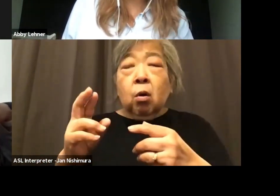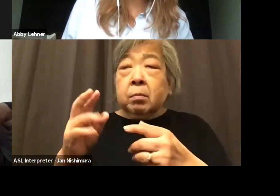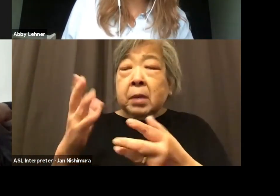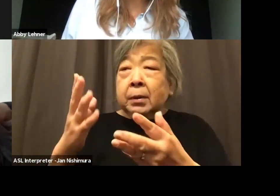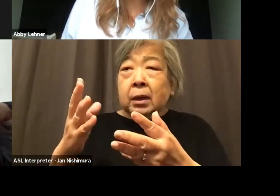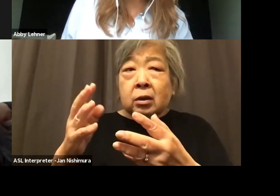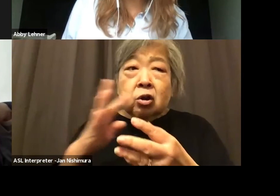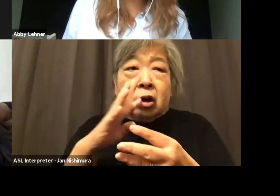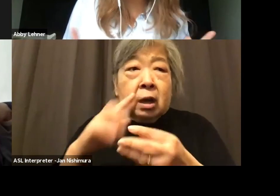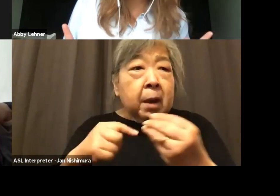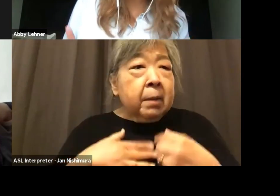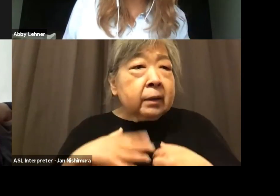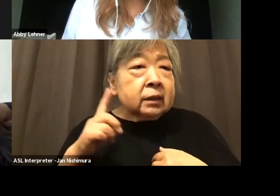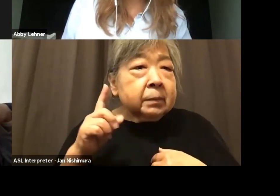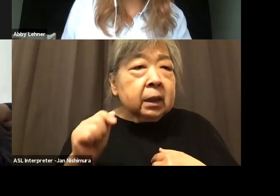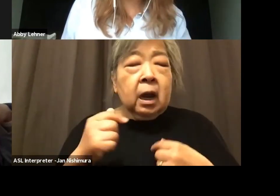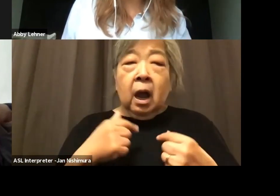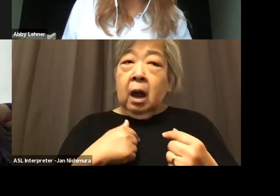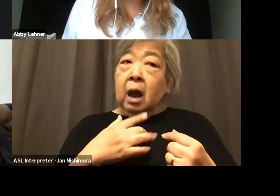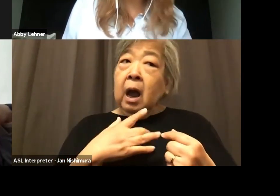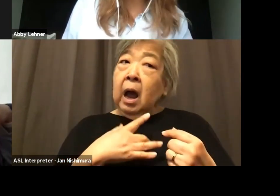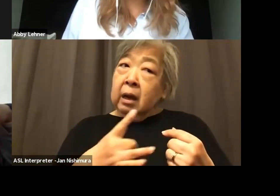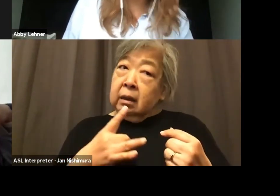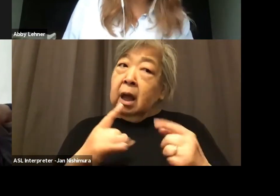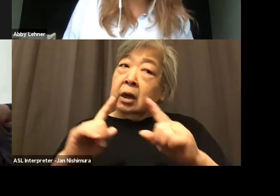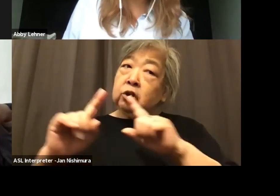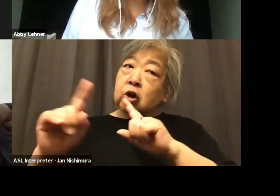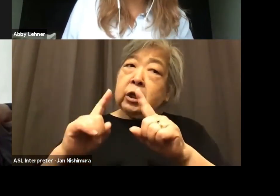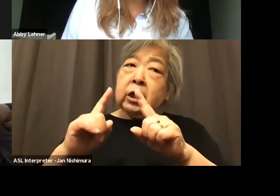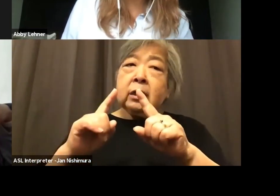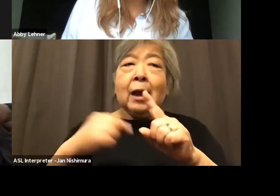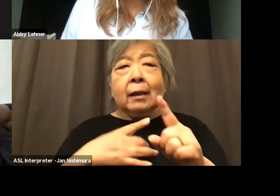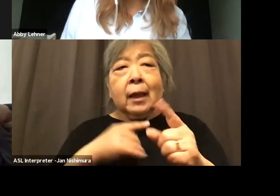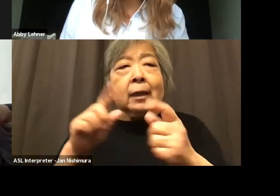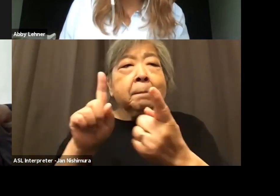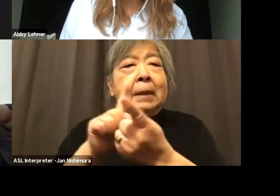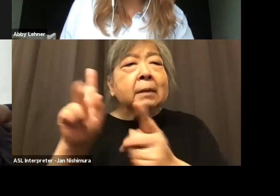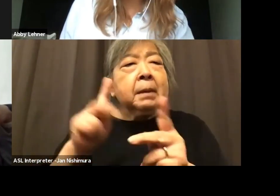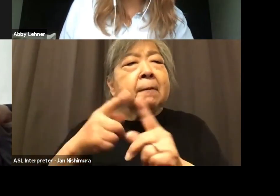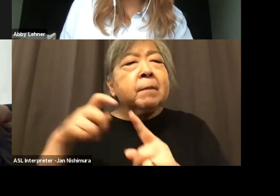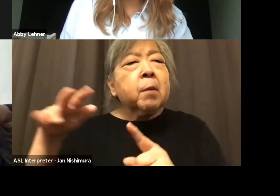with people from all over, from all different parts of the world, so my experiences in Berlin